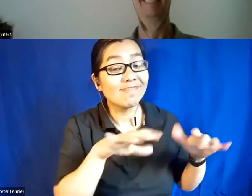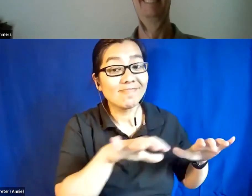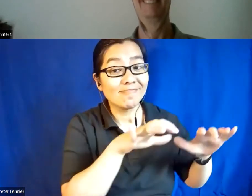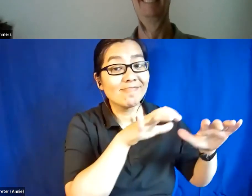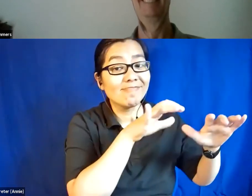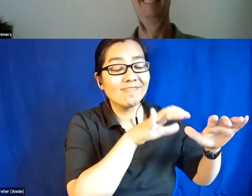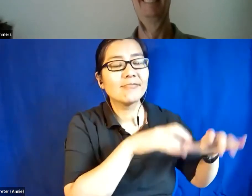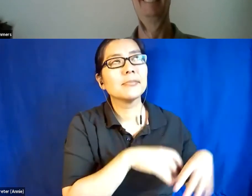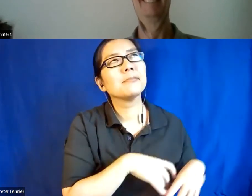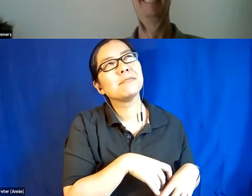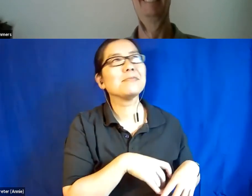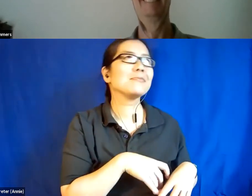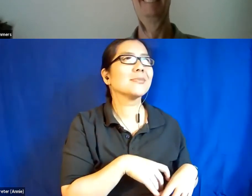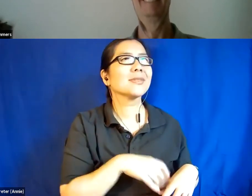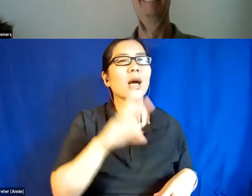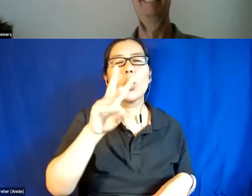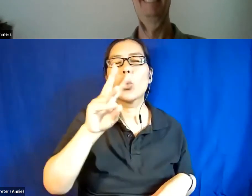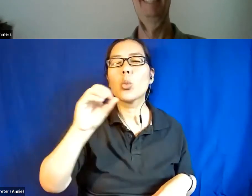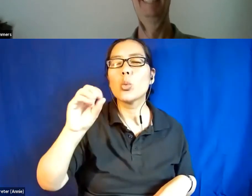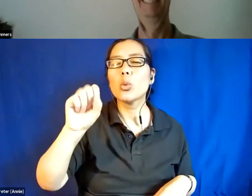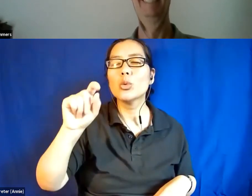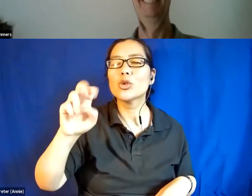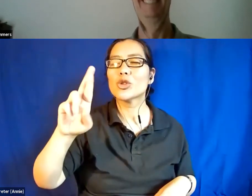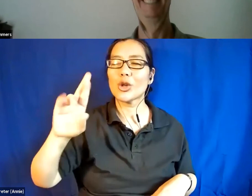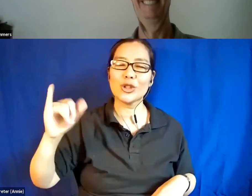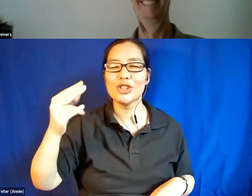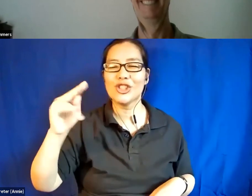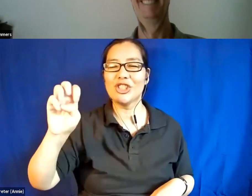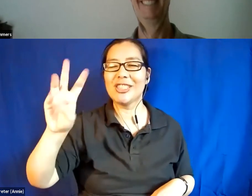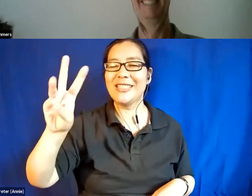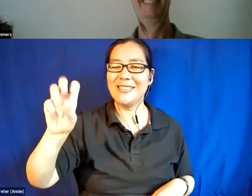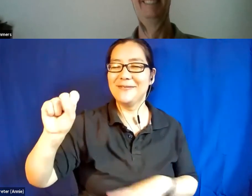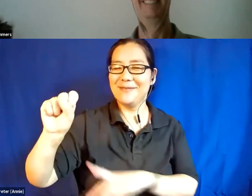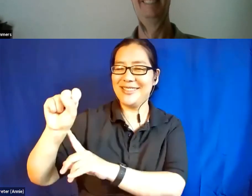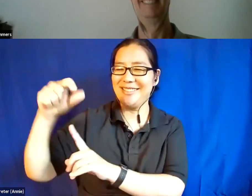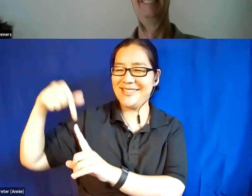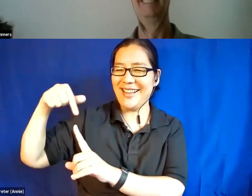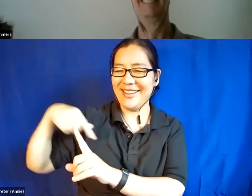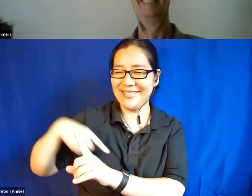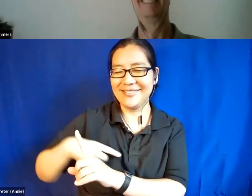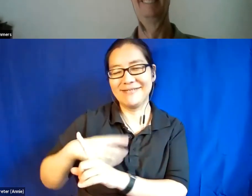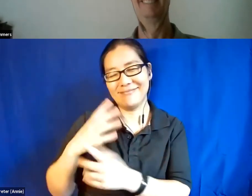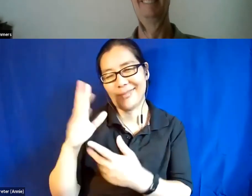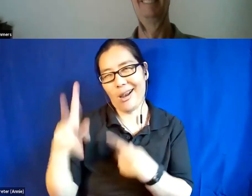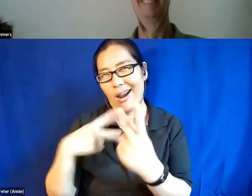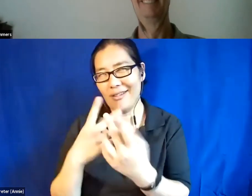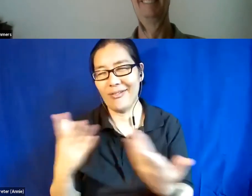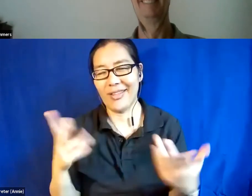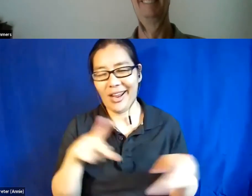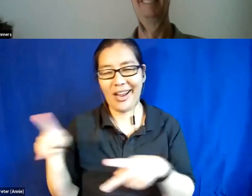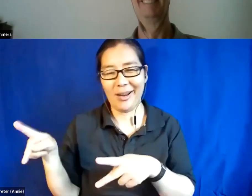It's a WOOSer and Jeeves things. Superimposed on a blind sight